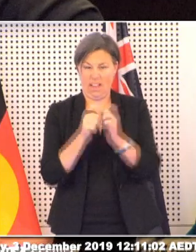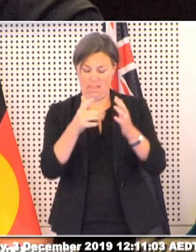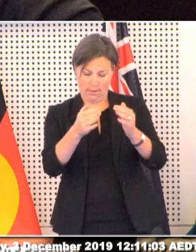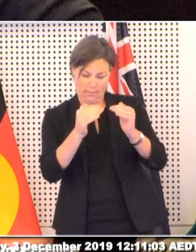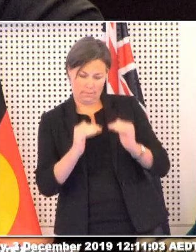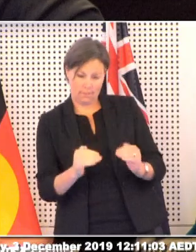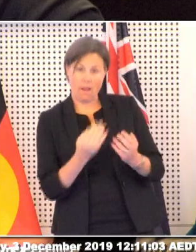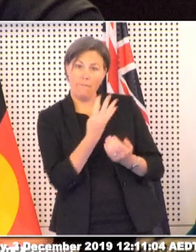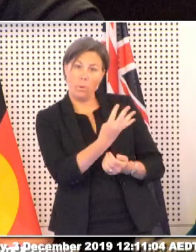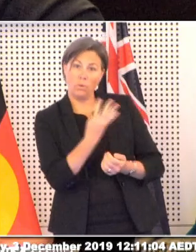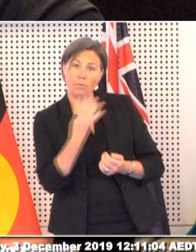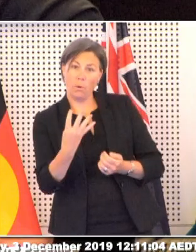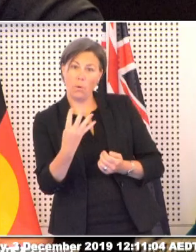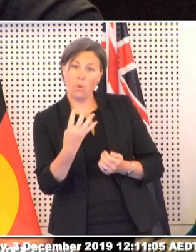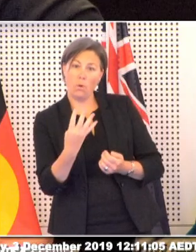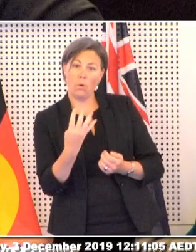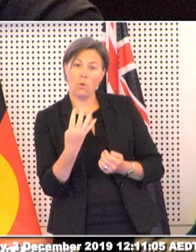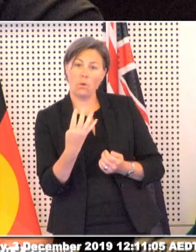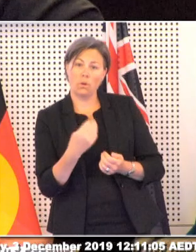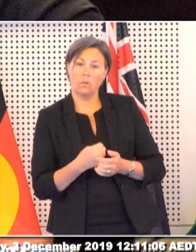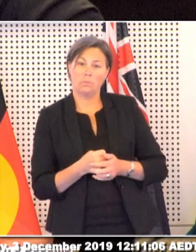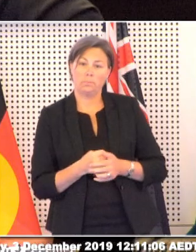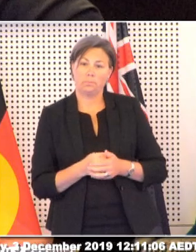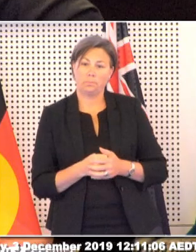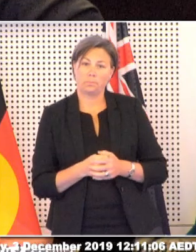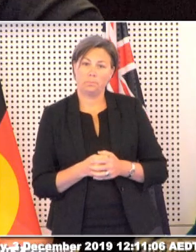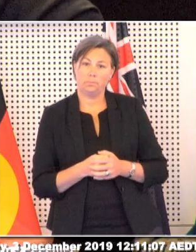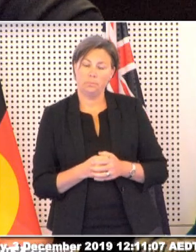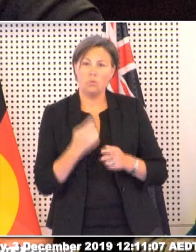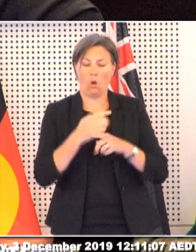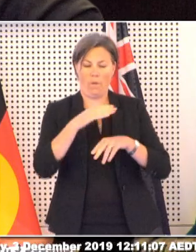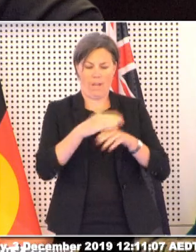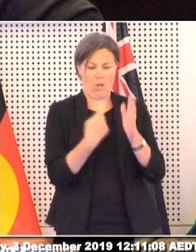“residents are different to citizens”. How does that relate to what you’ve just told the Commission